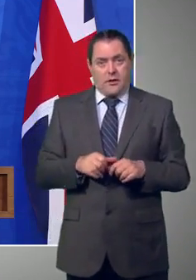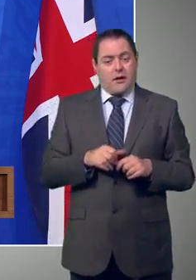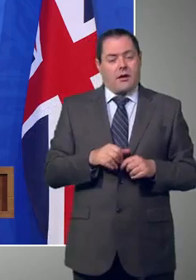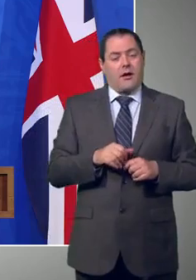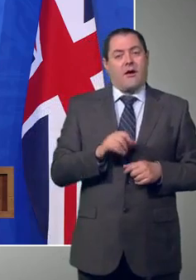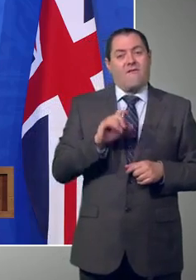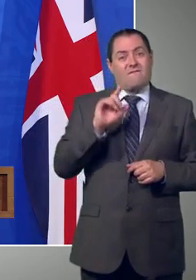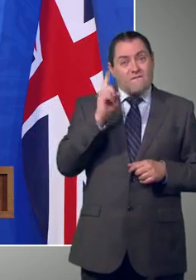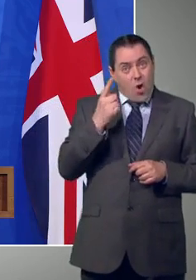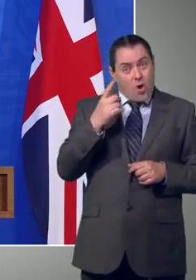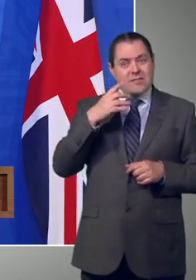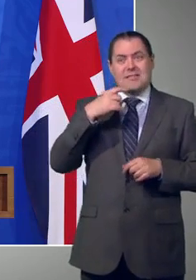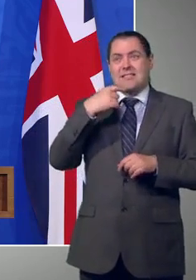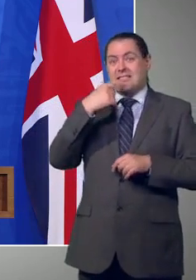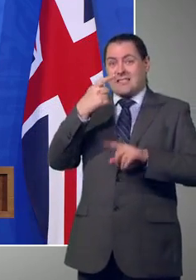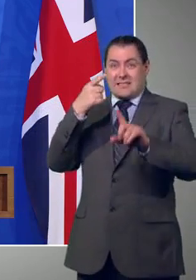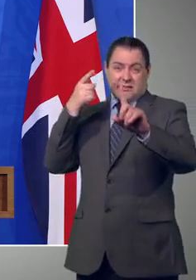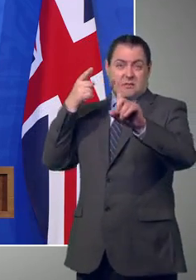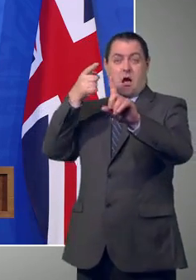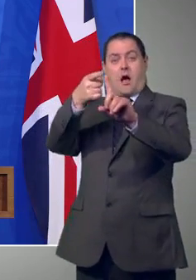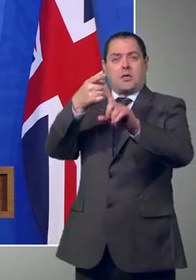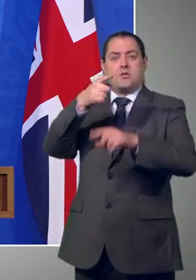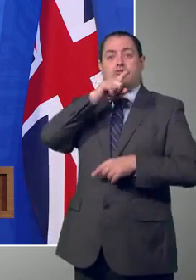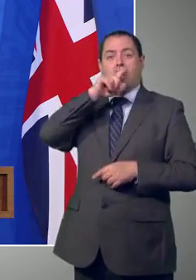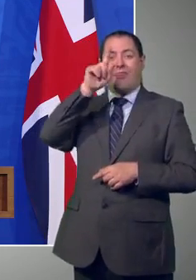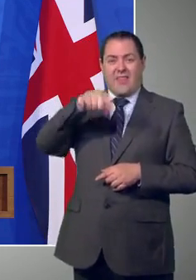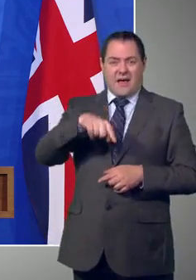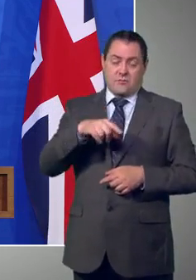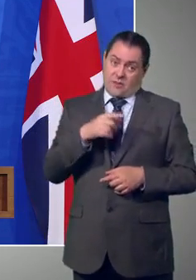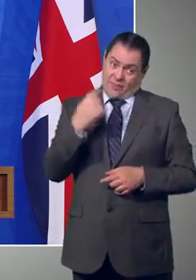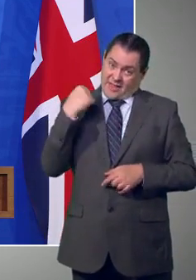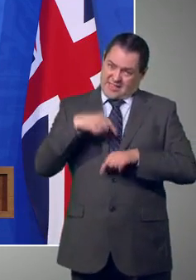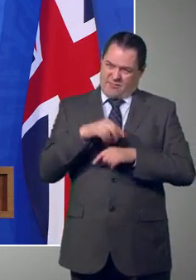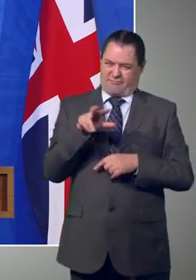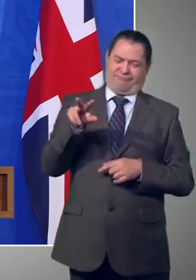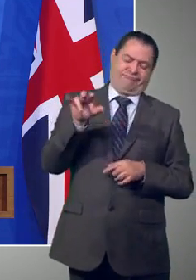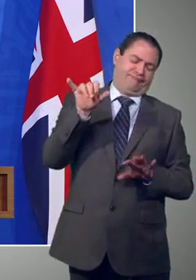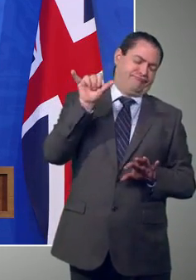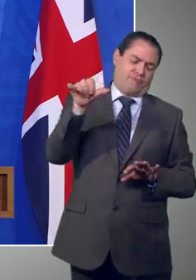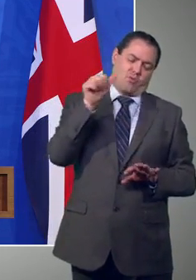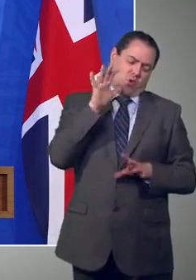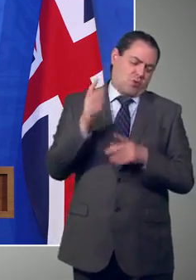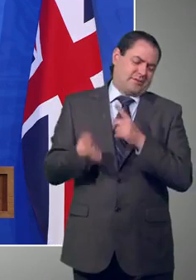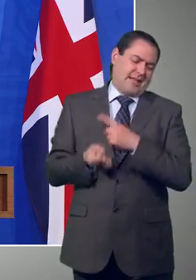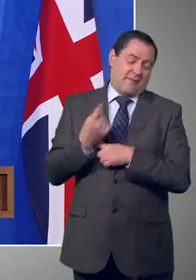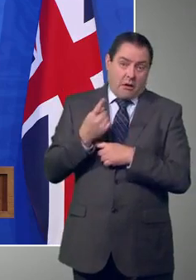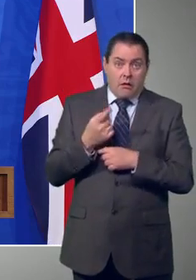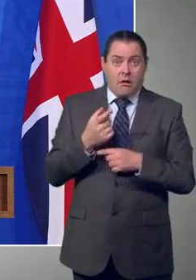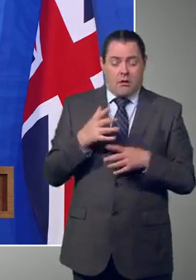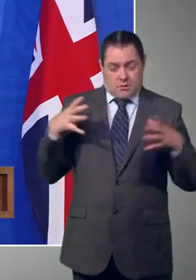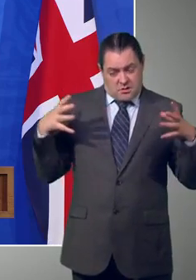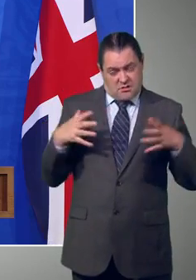people didn't think I was going to meet and because of the team effort we did meet that target